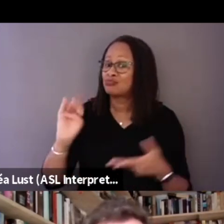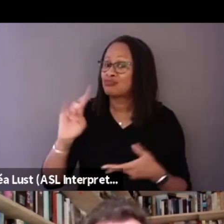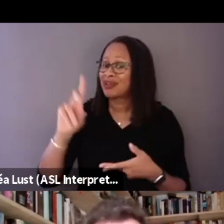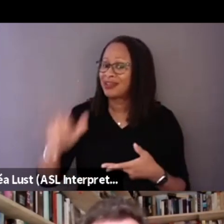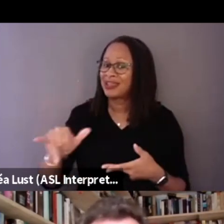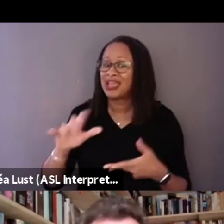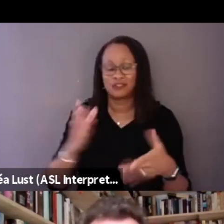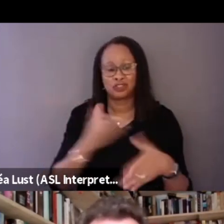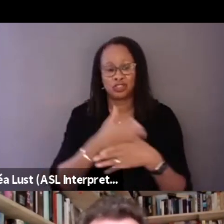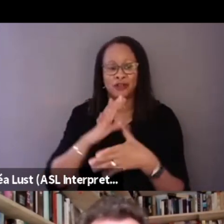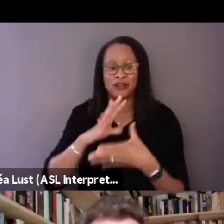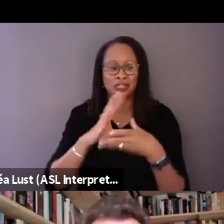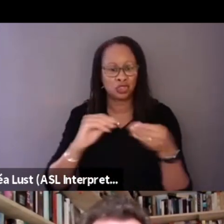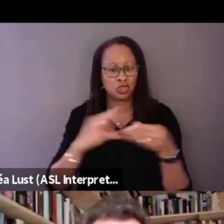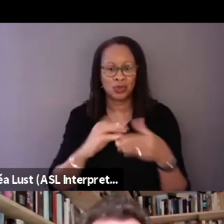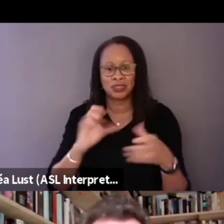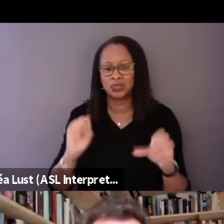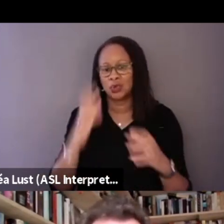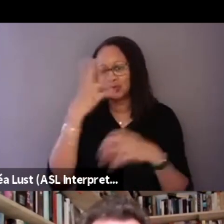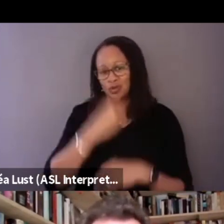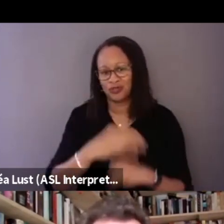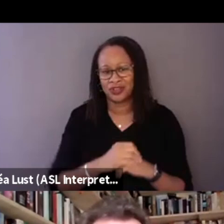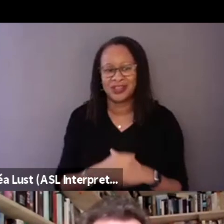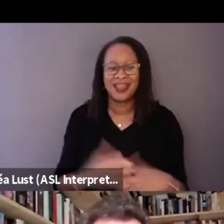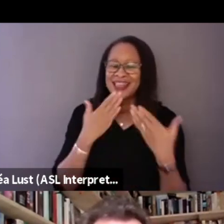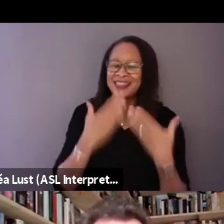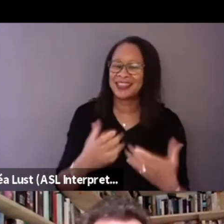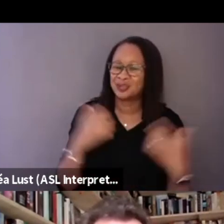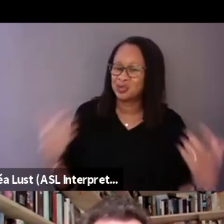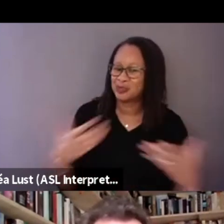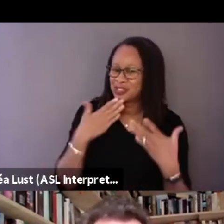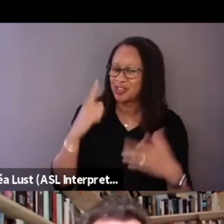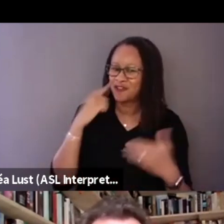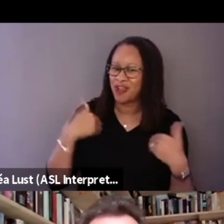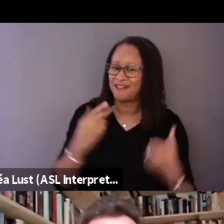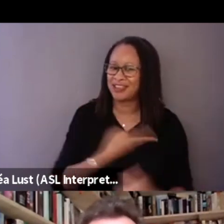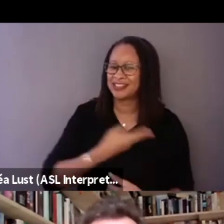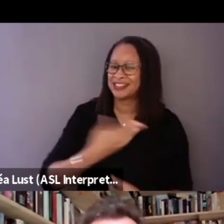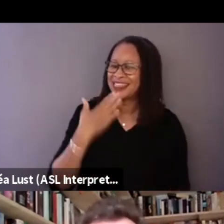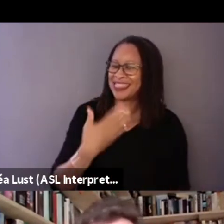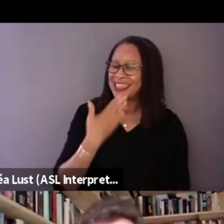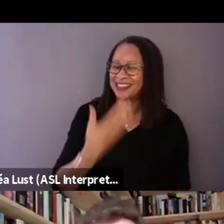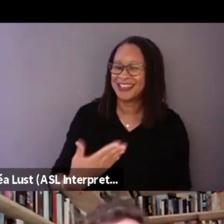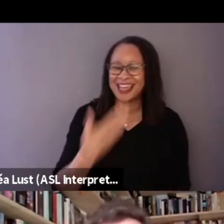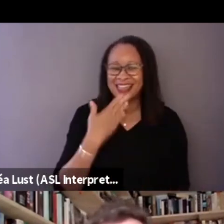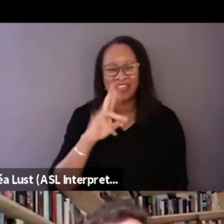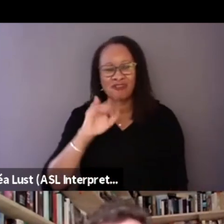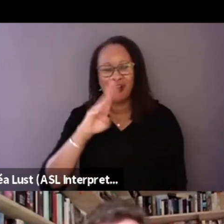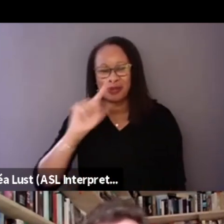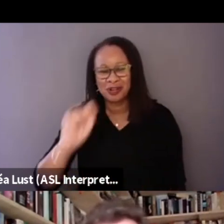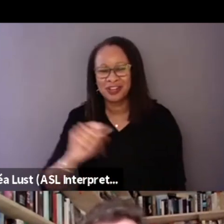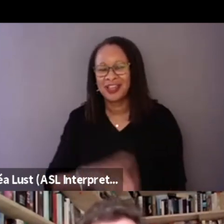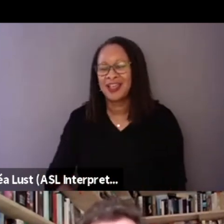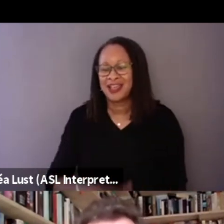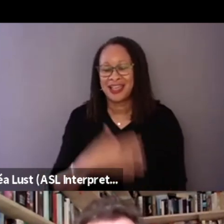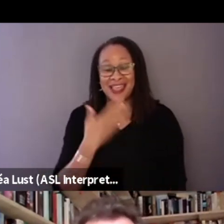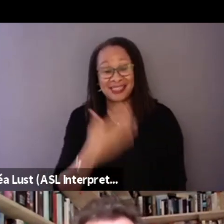Thank you so much. Thank you for having us. Yeah, thanks. Thank you, Robert. And thanks to the IDA and Bradley for believing in us